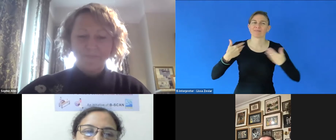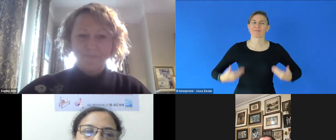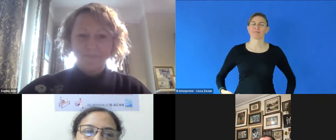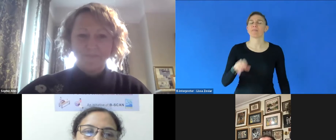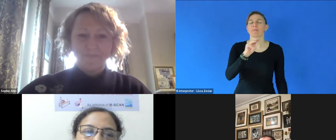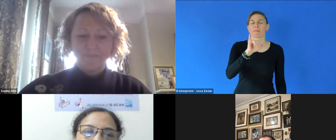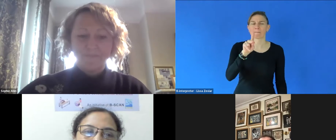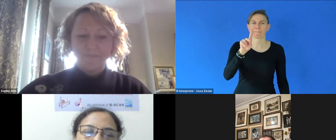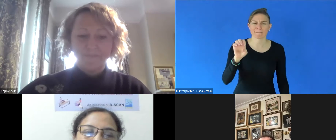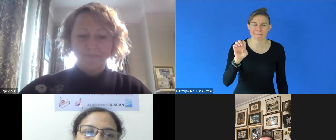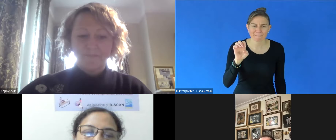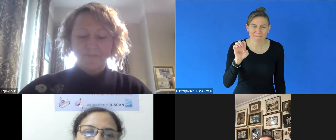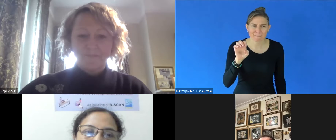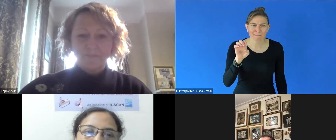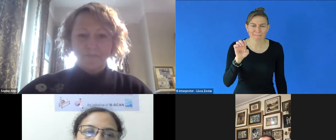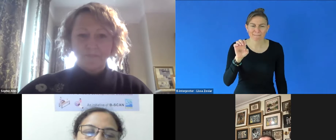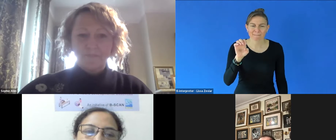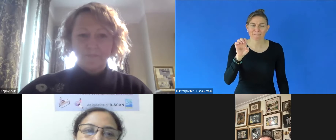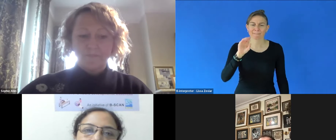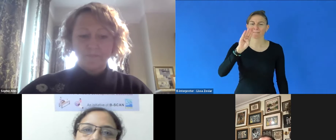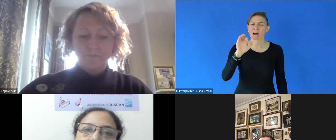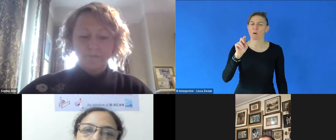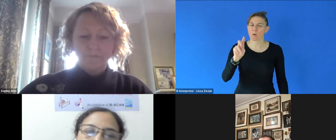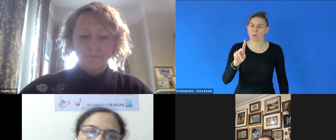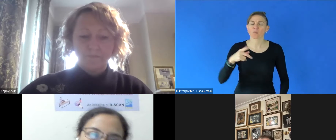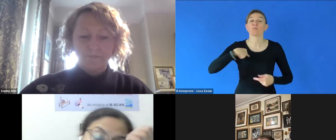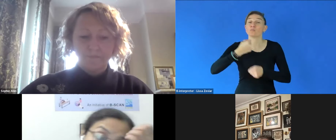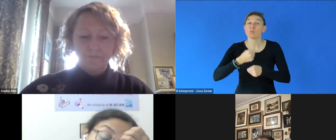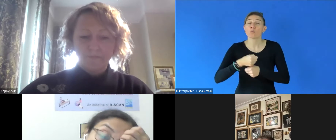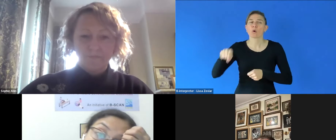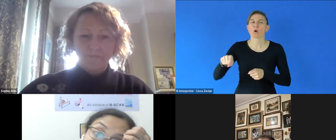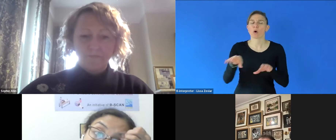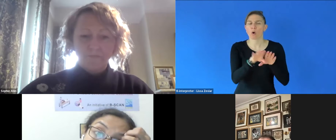I work in the Foreign Commonwealth and Development Office